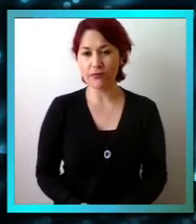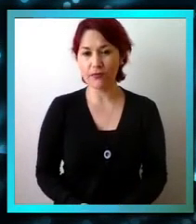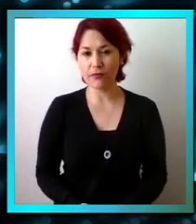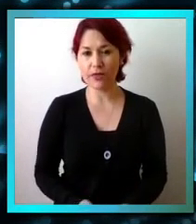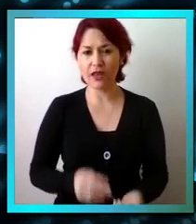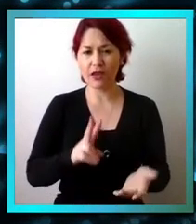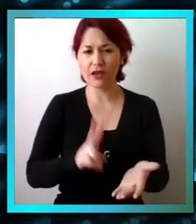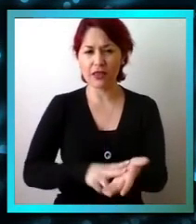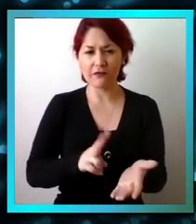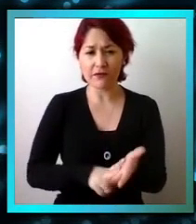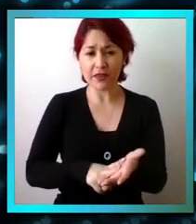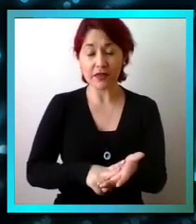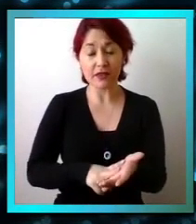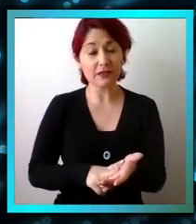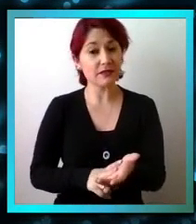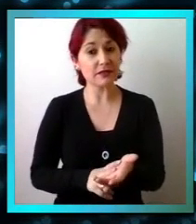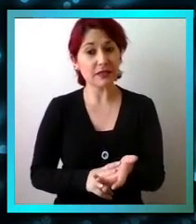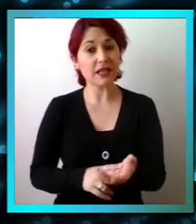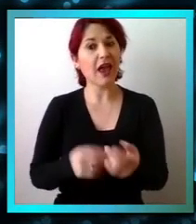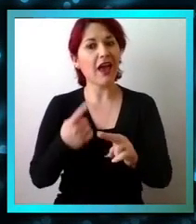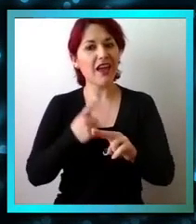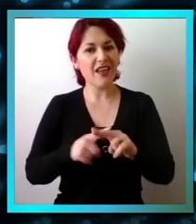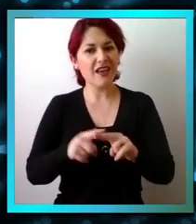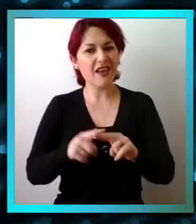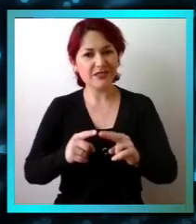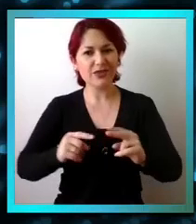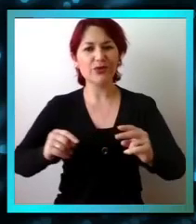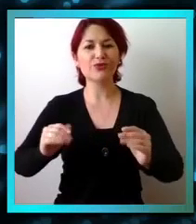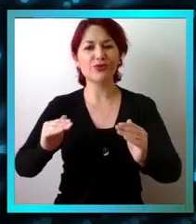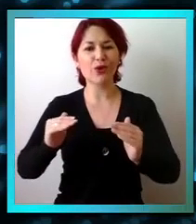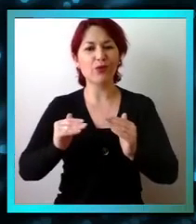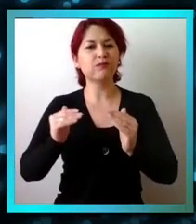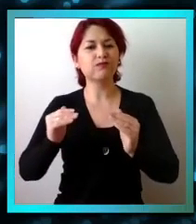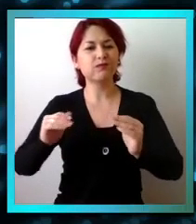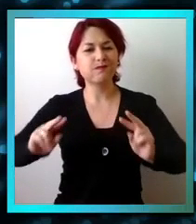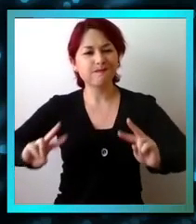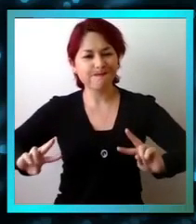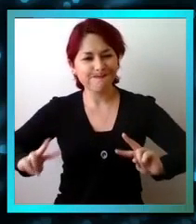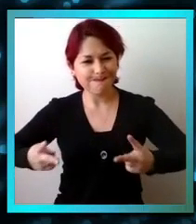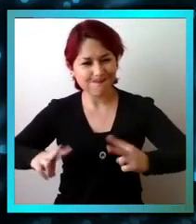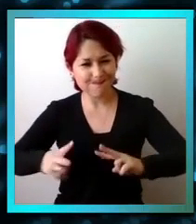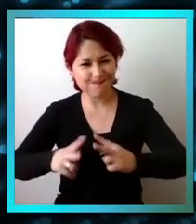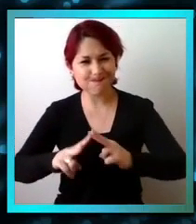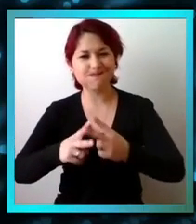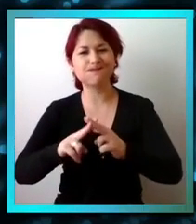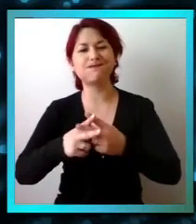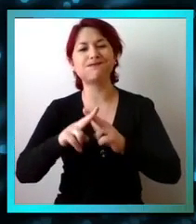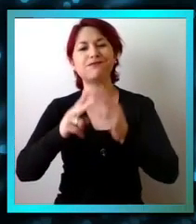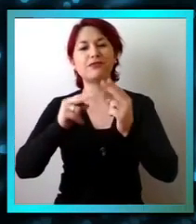is uh microcurrent also every piece of the operating system and applications they cut in a